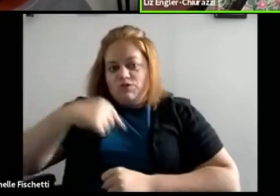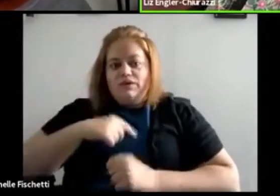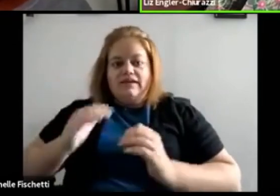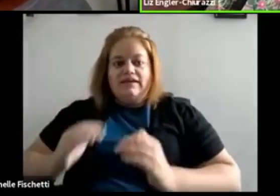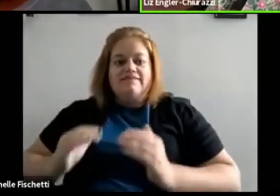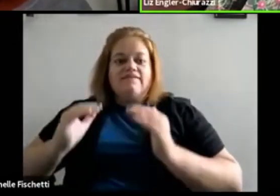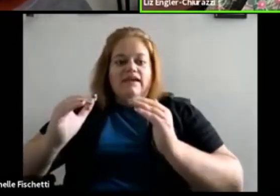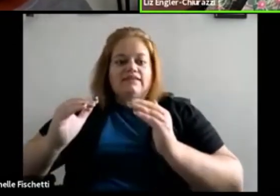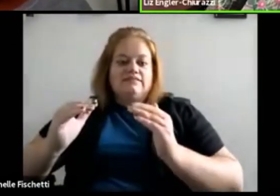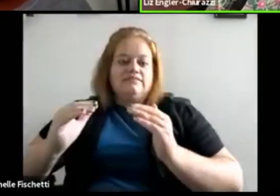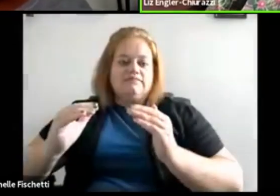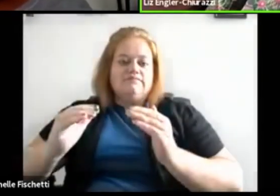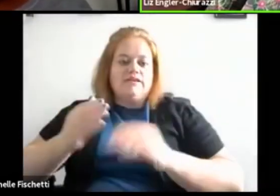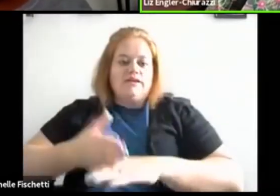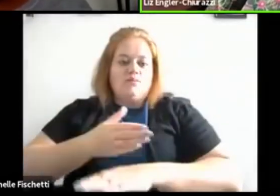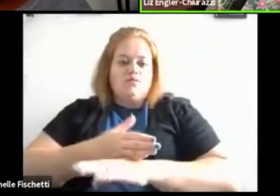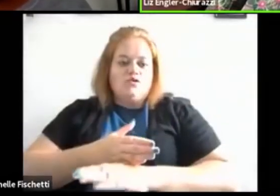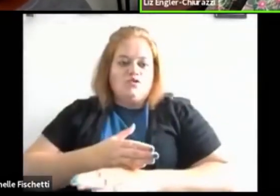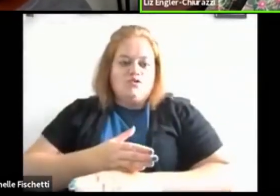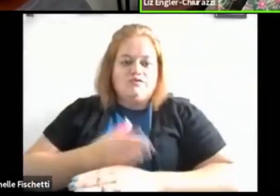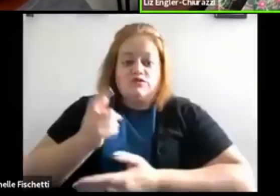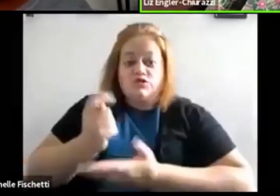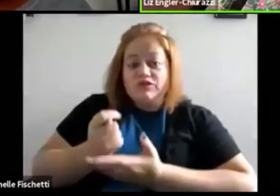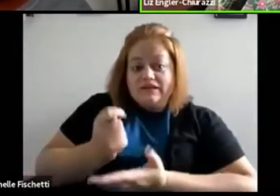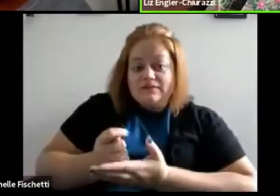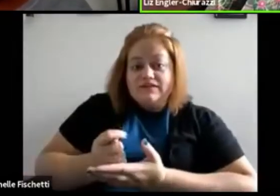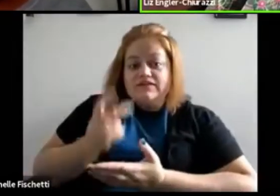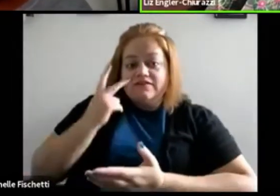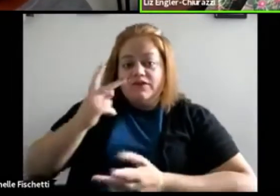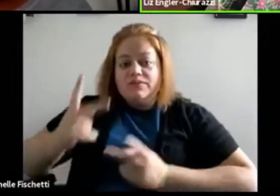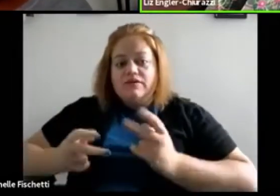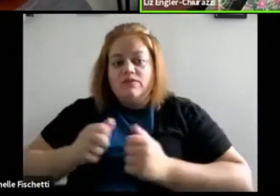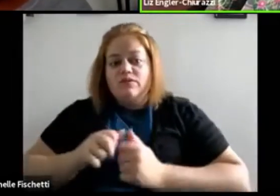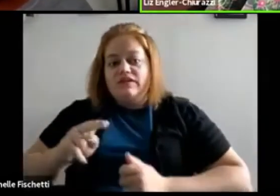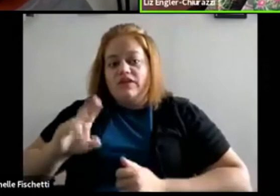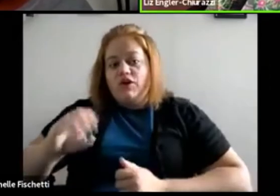advanced treatments for people suffering from neurological diseases so that we